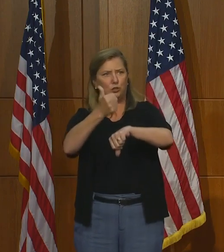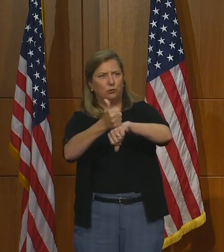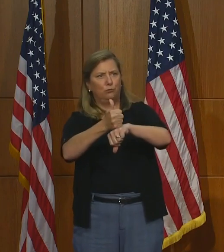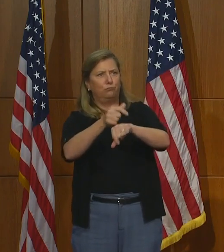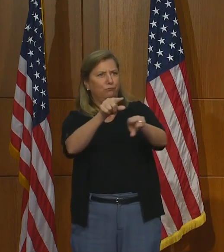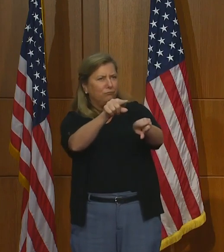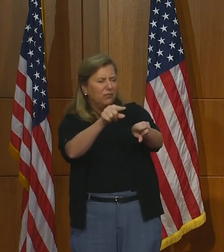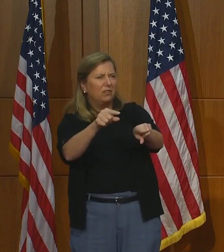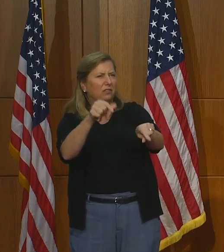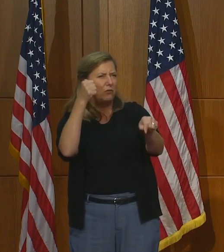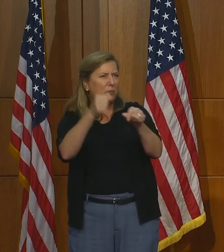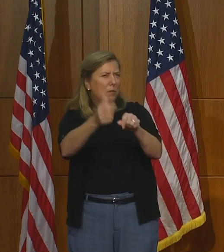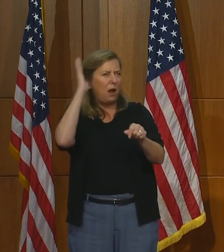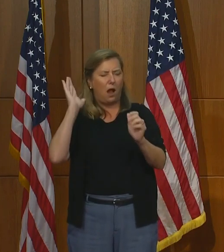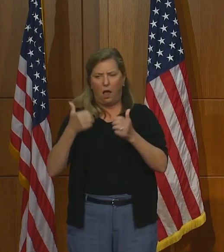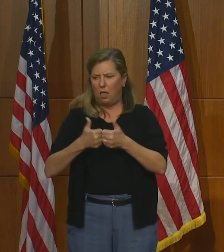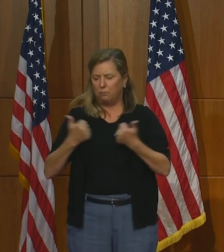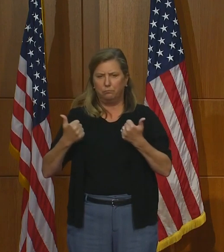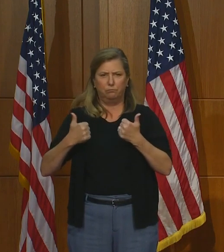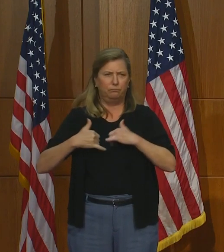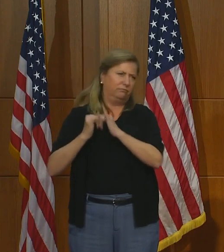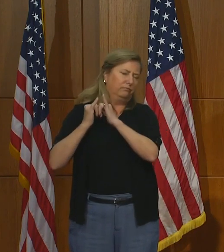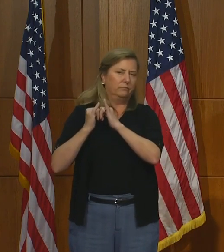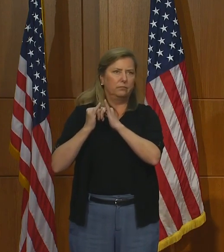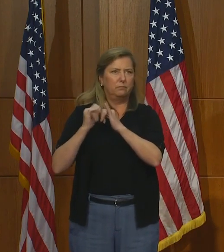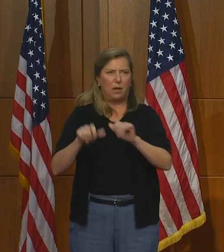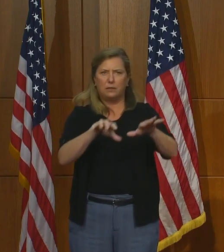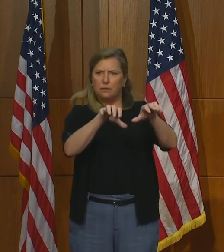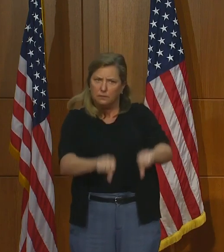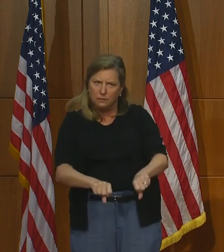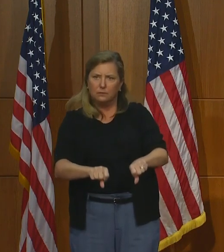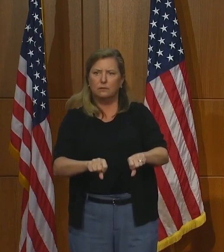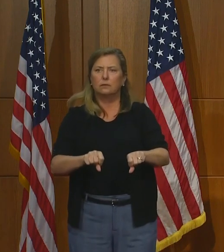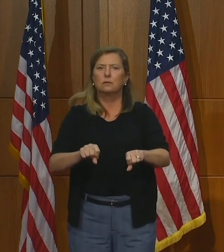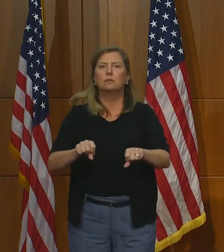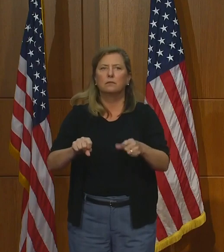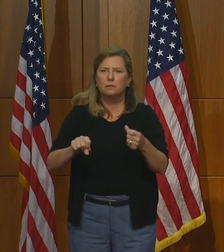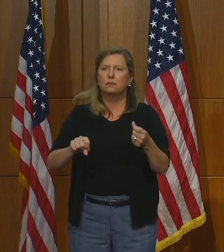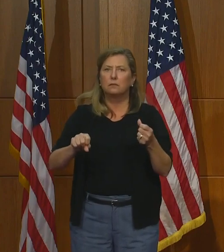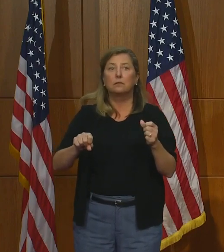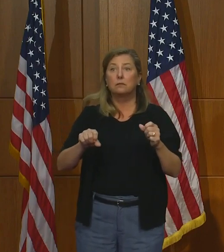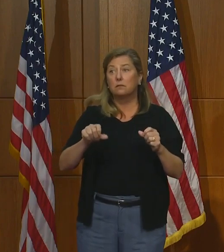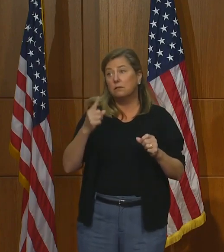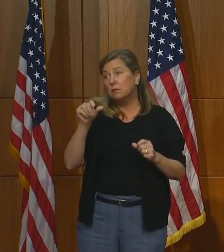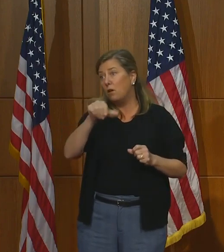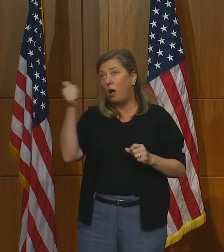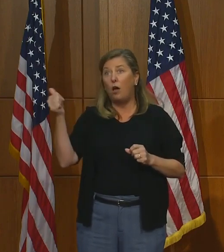LEE STATUE THAT IS A MONUMENT OF DIVISIVENESS THAT NEEDS TO